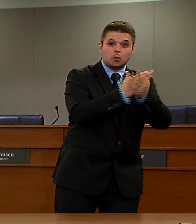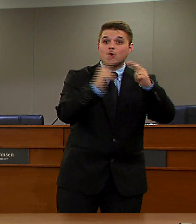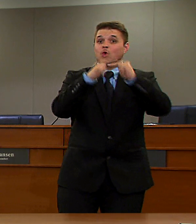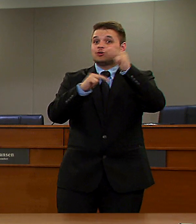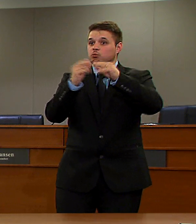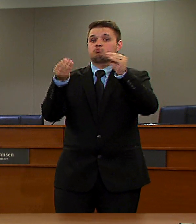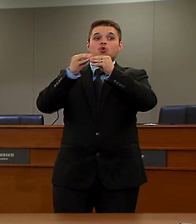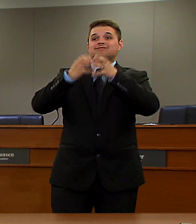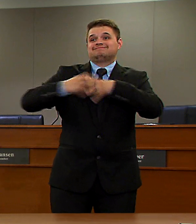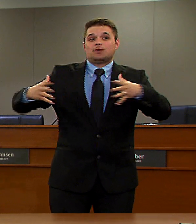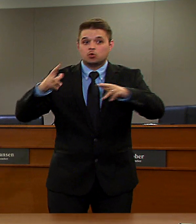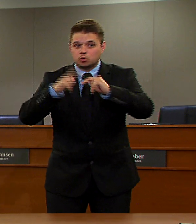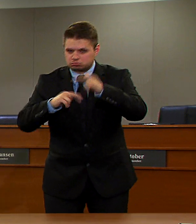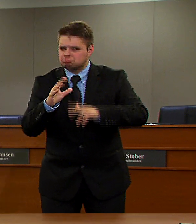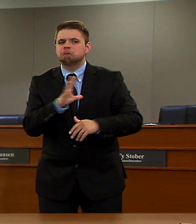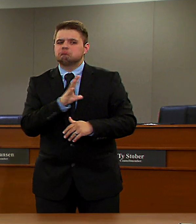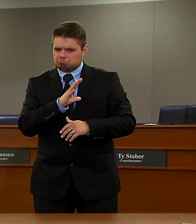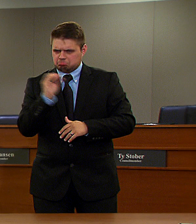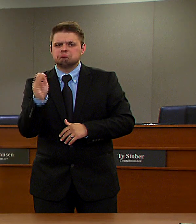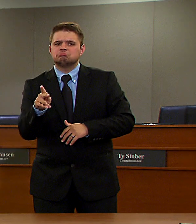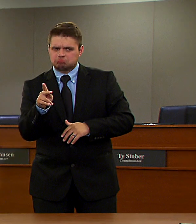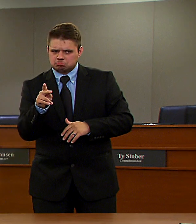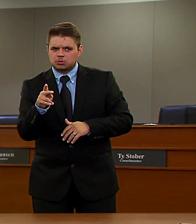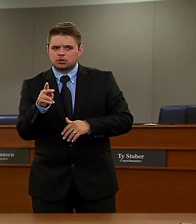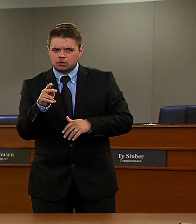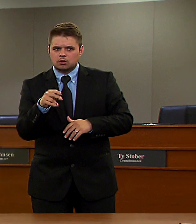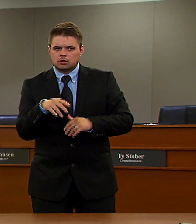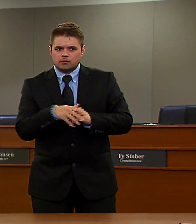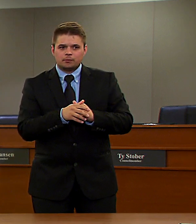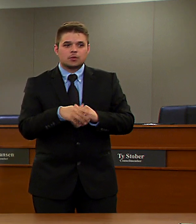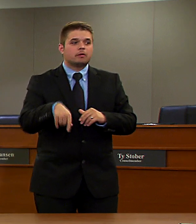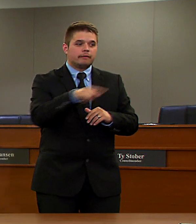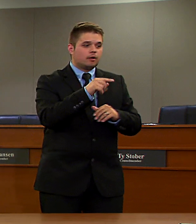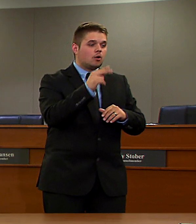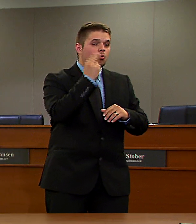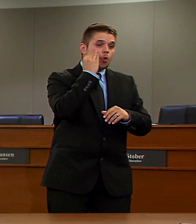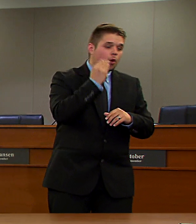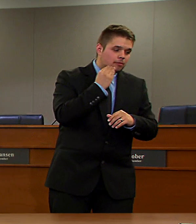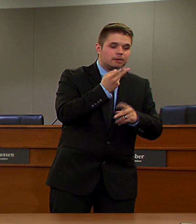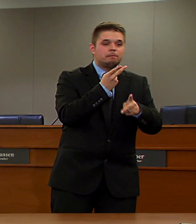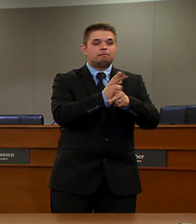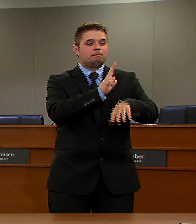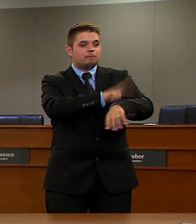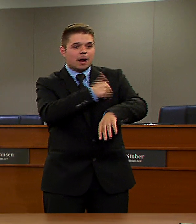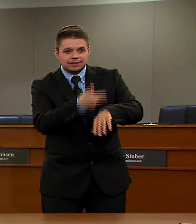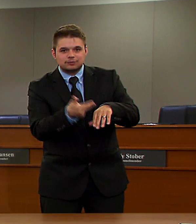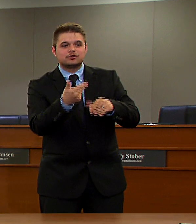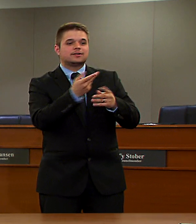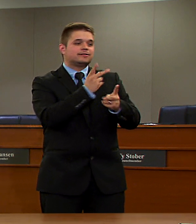such as nannies and house cleaning. In-store retail. Real estate.